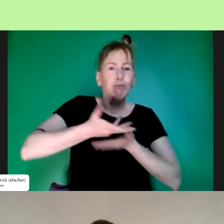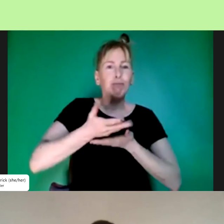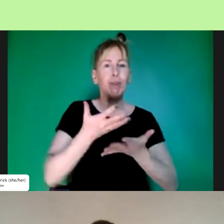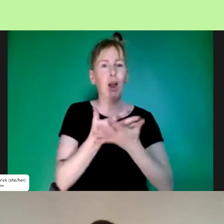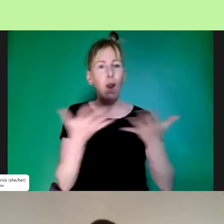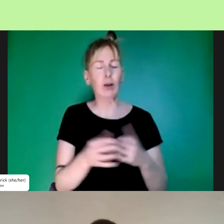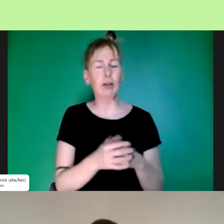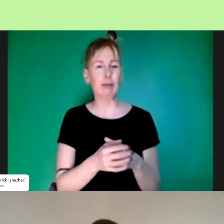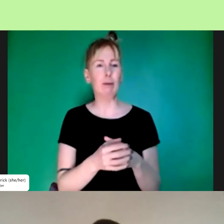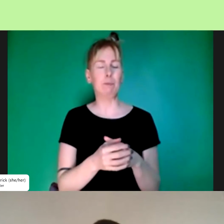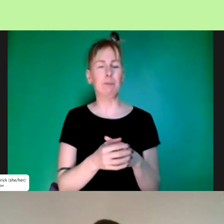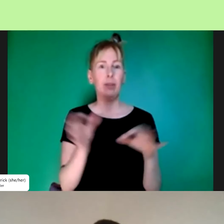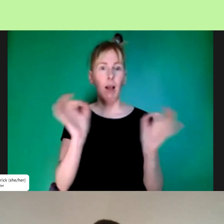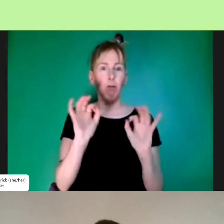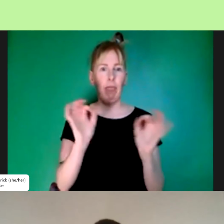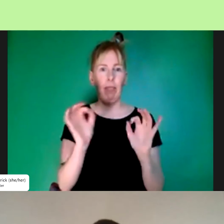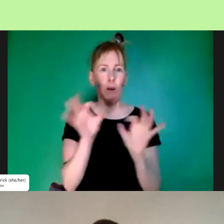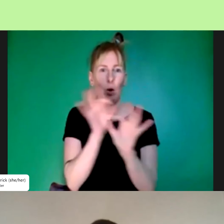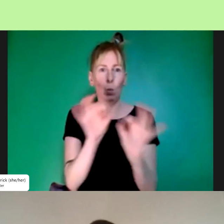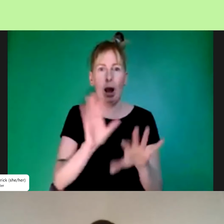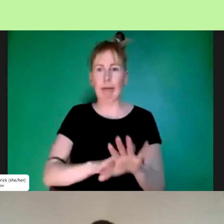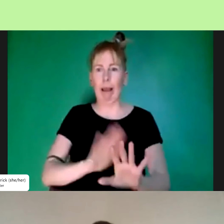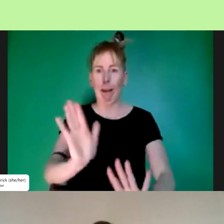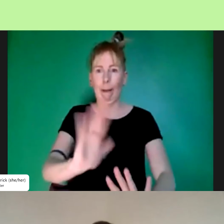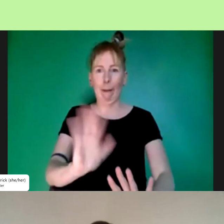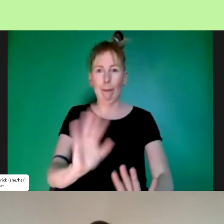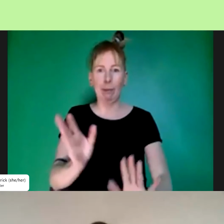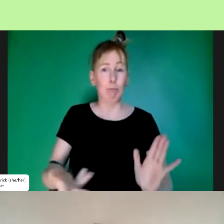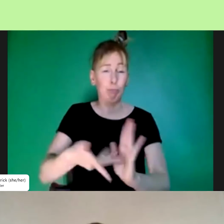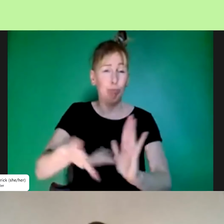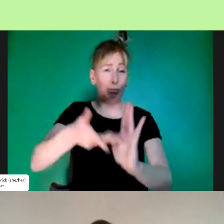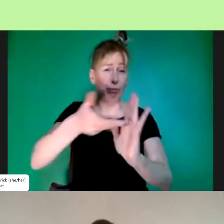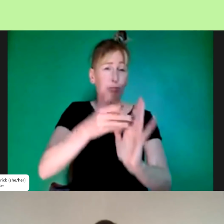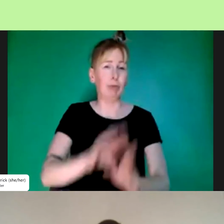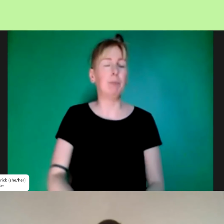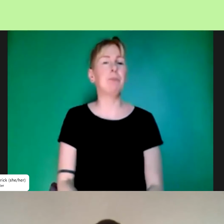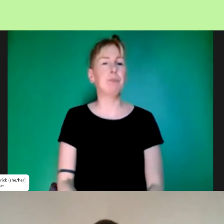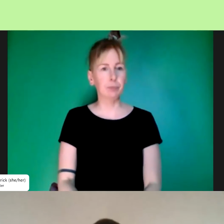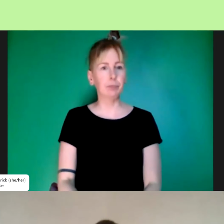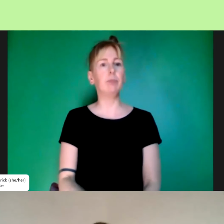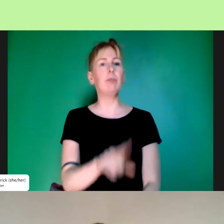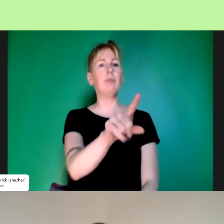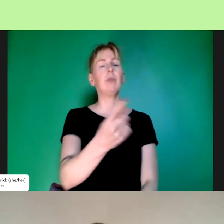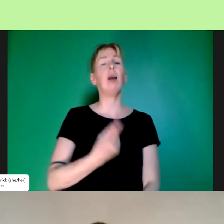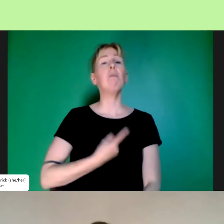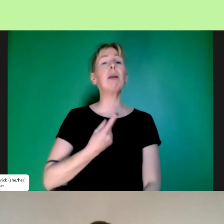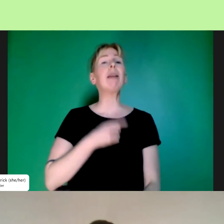on care and conflict. So I've been your host Morgan Quaintance. I didn't describe myself in the beginning, so I'm going to do it now.